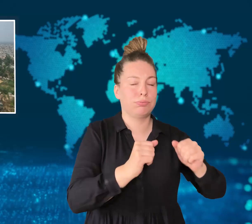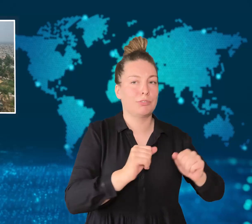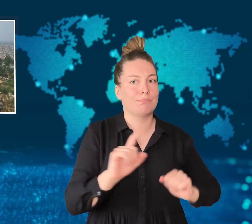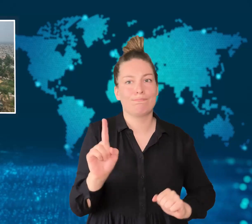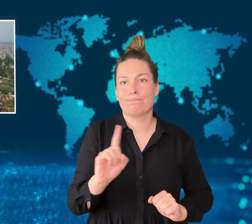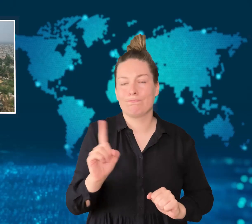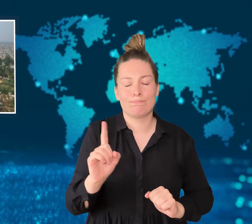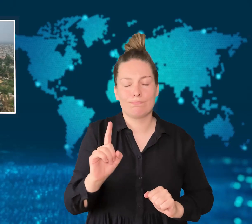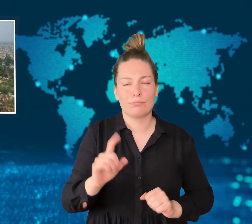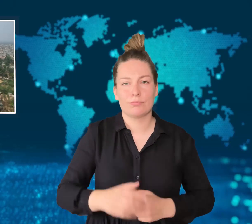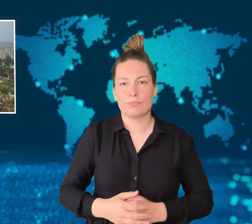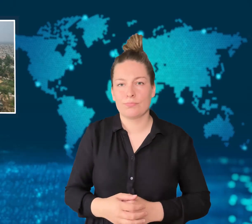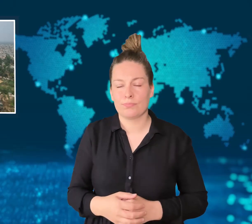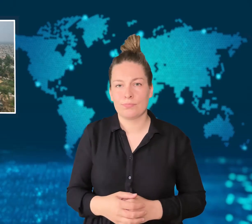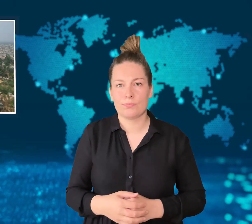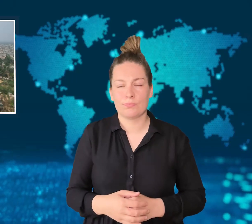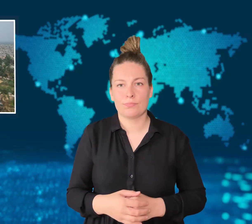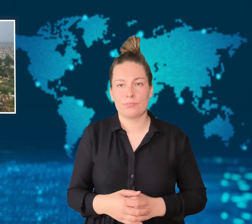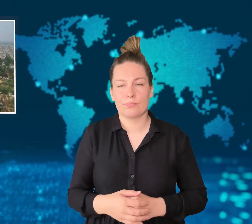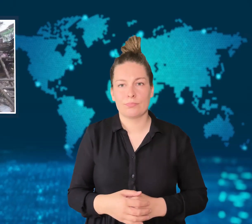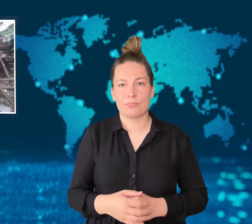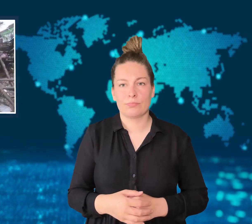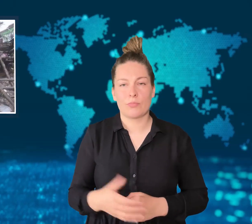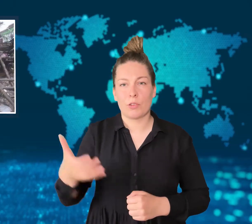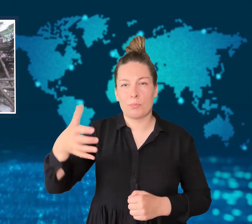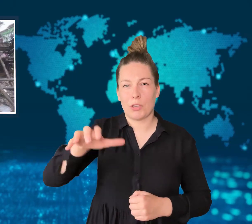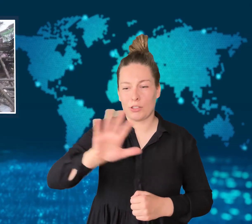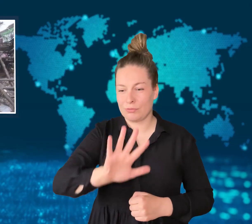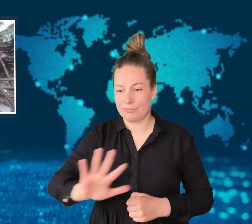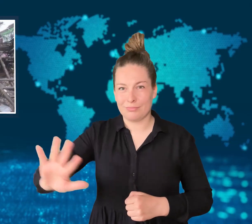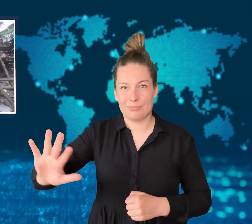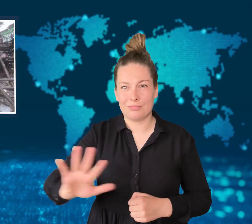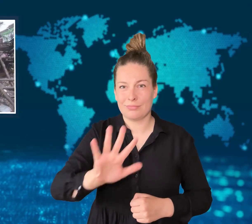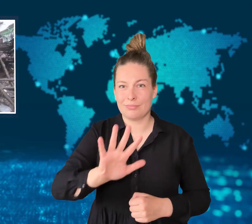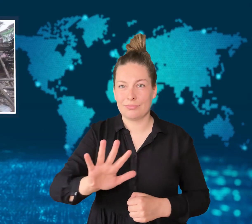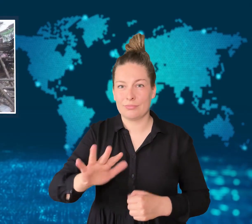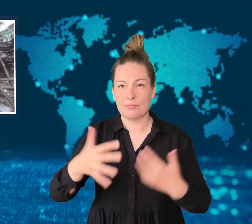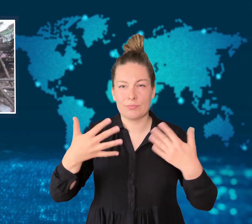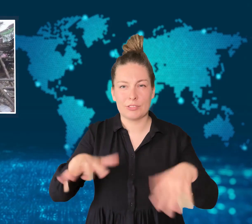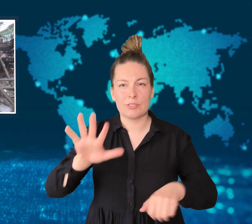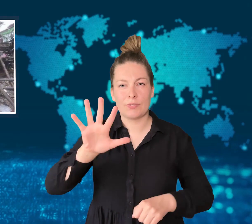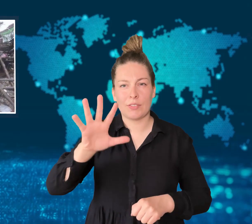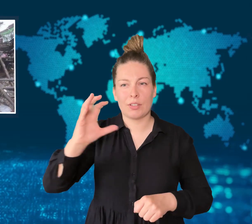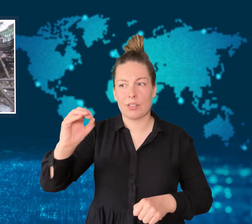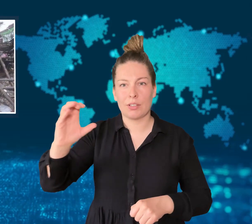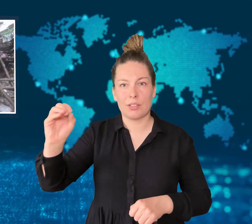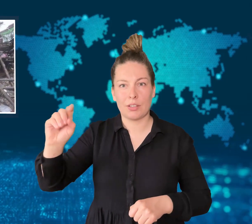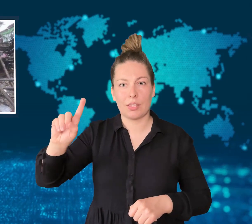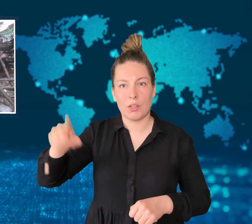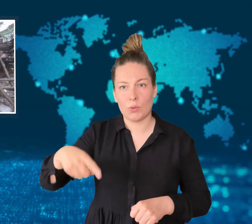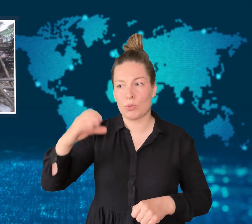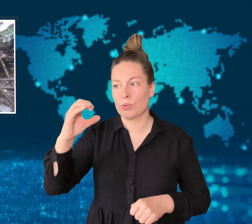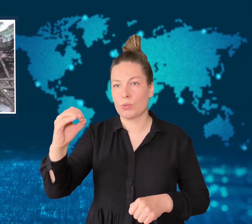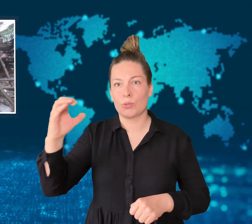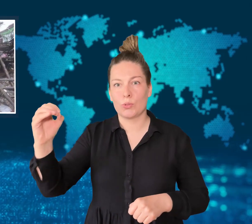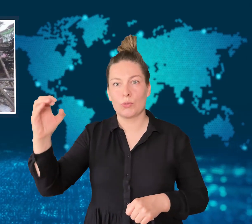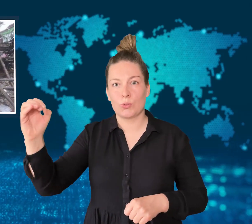The cyclone, named Mocha, is apt to be the most powerful storm experienced